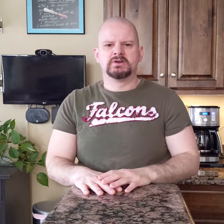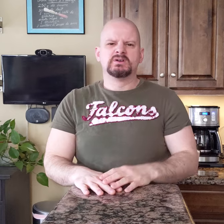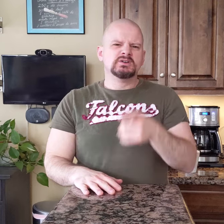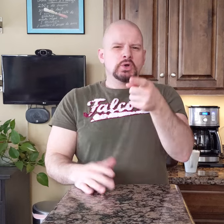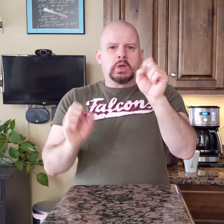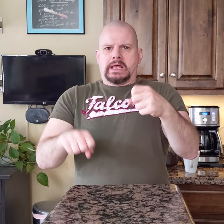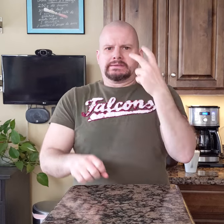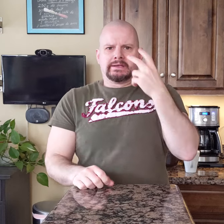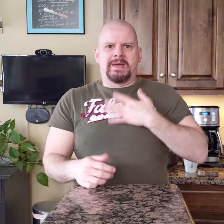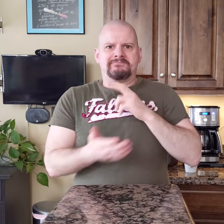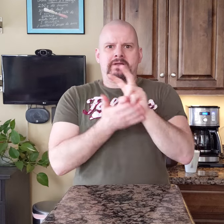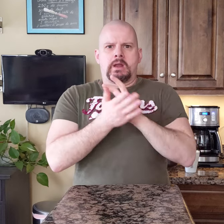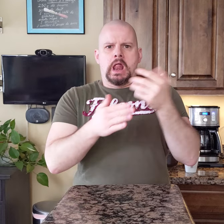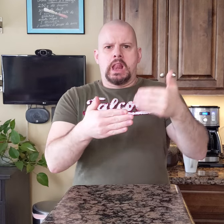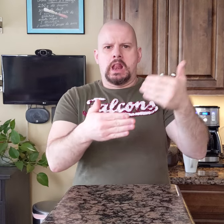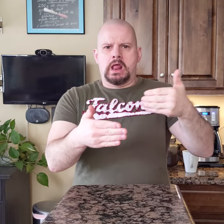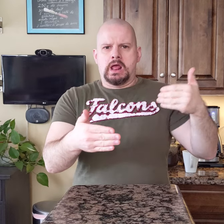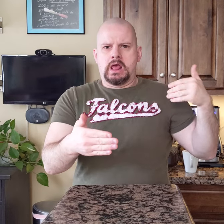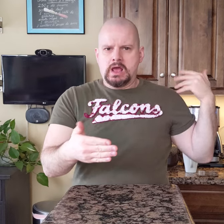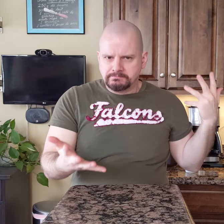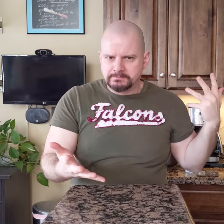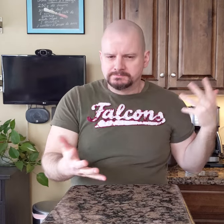You can see my several previous videos.